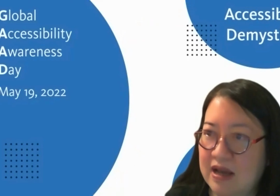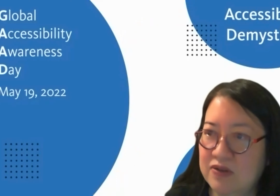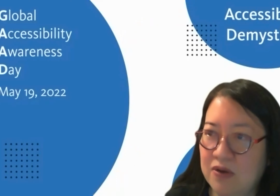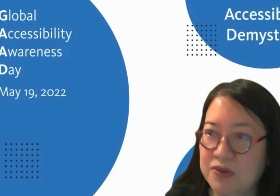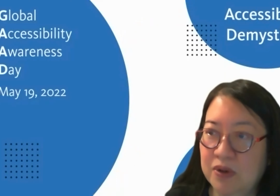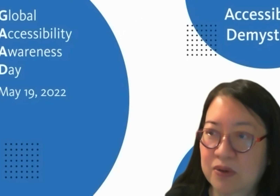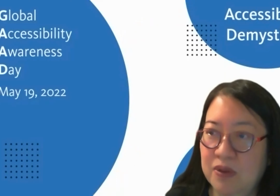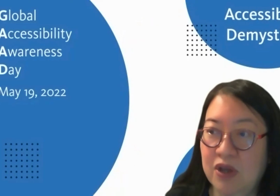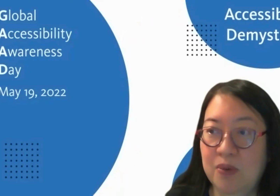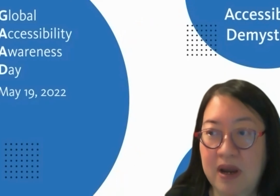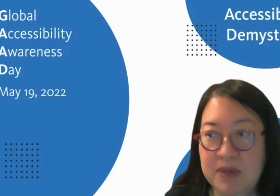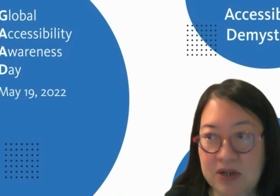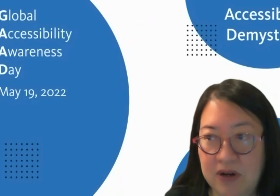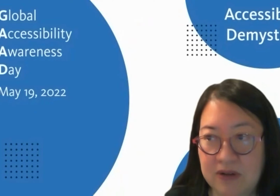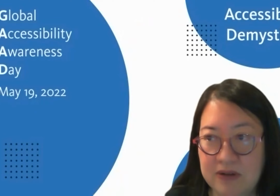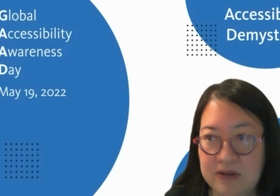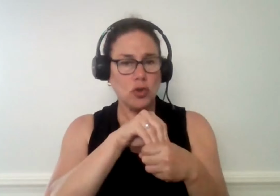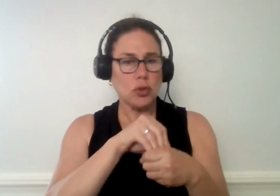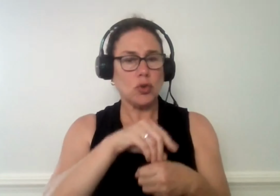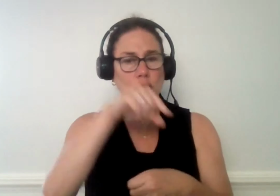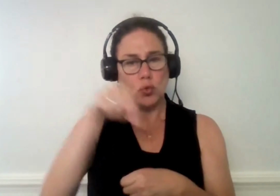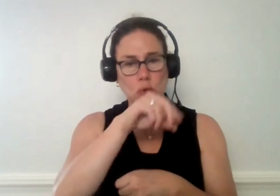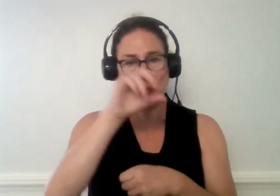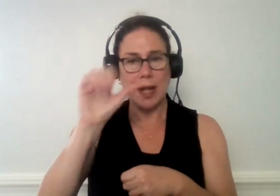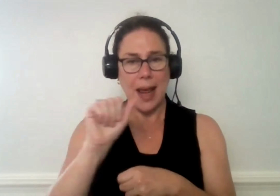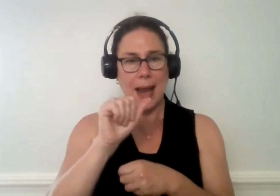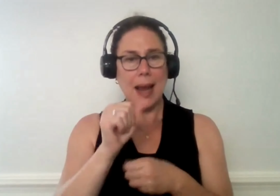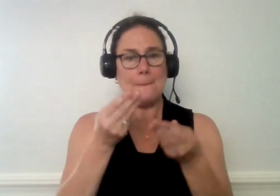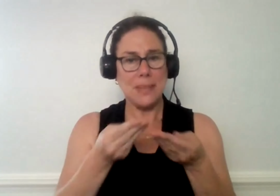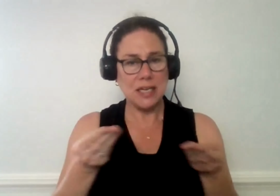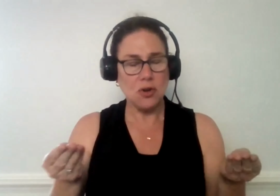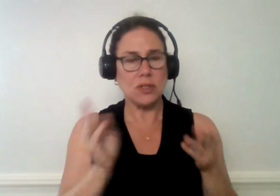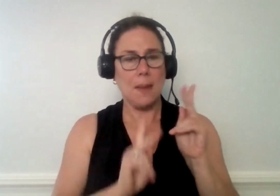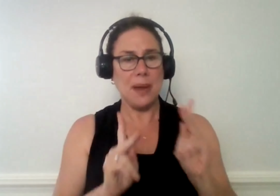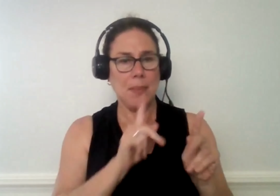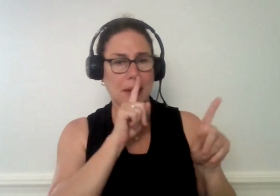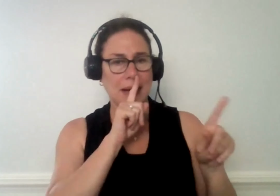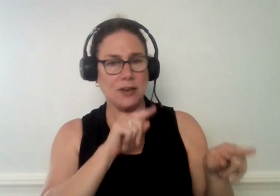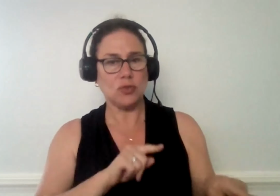and slides also include the Q&A materials that people have been answering during the presentation?